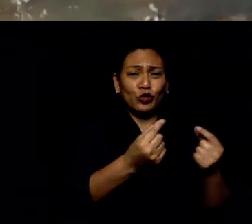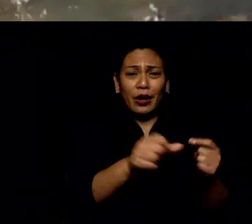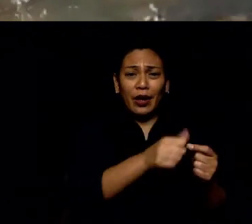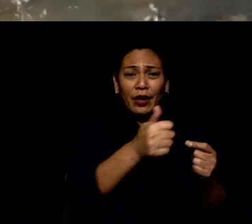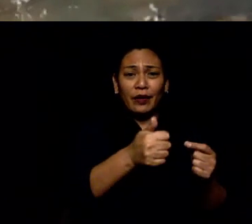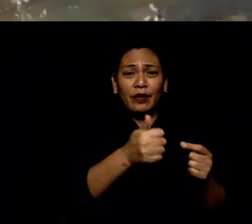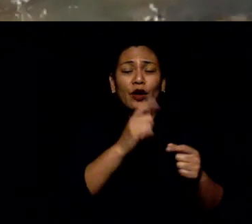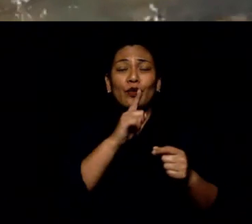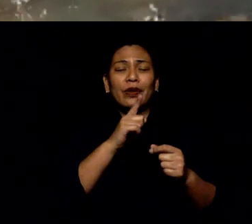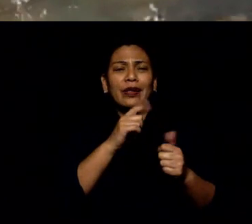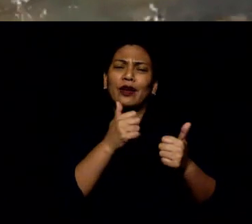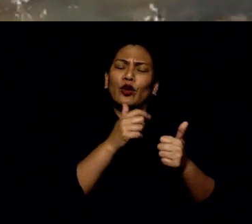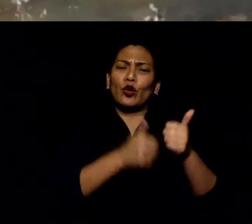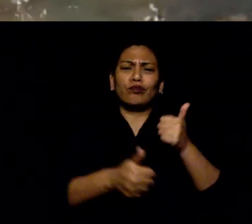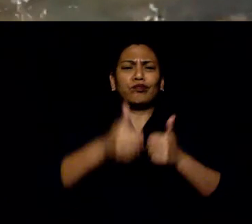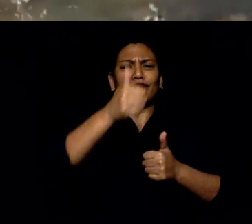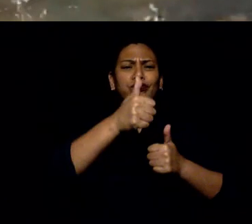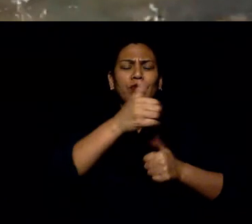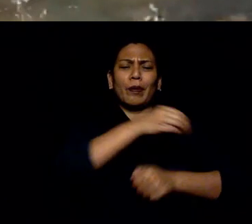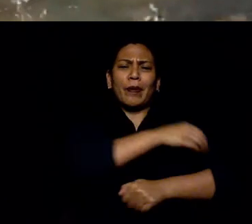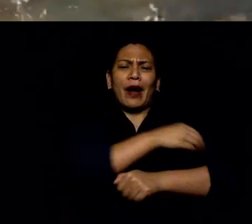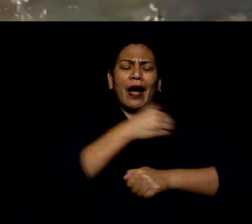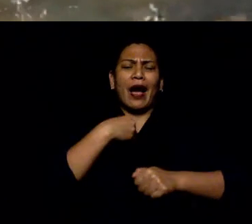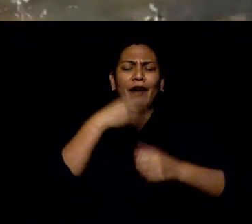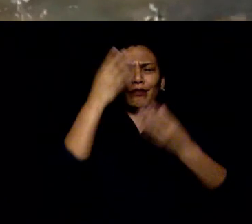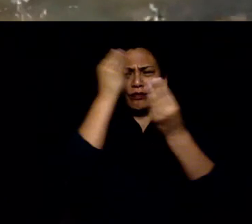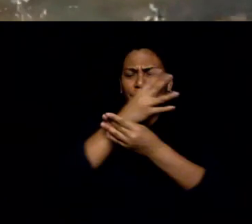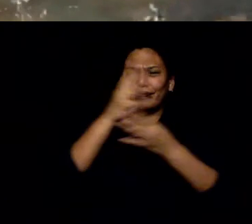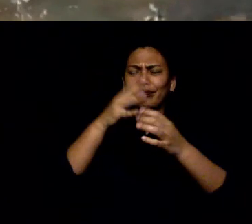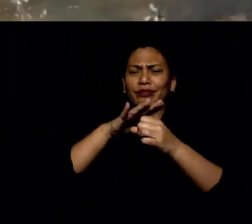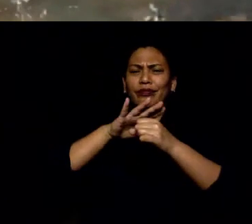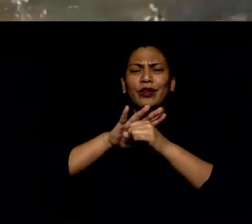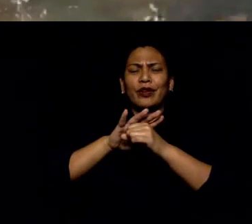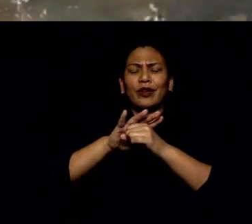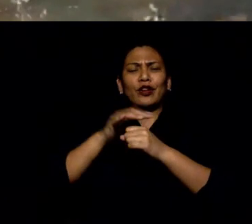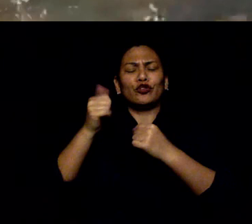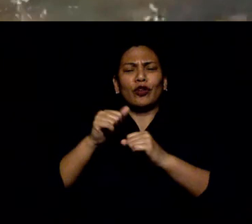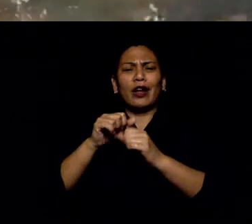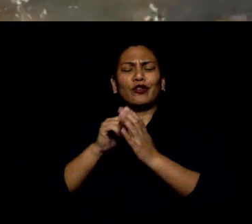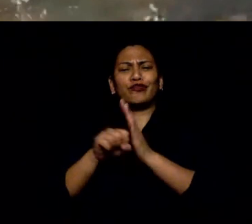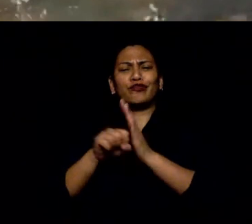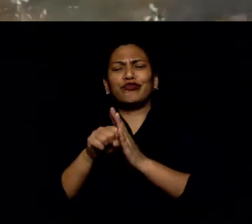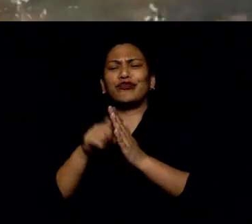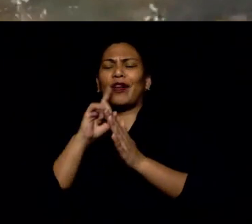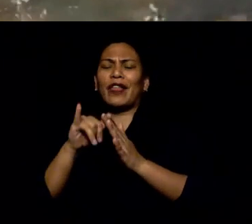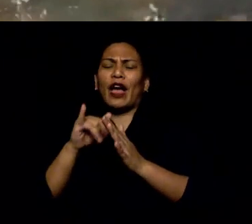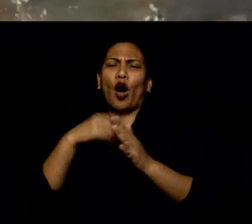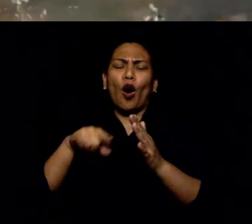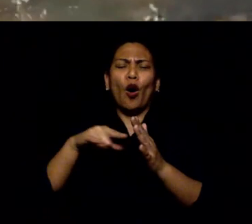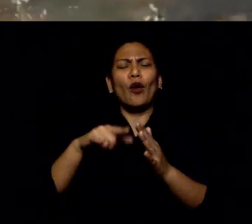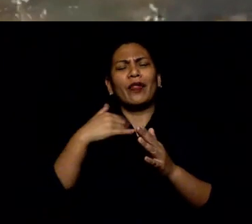us to believe that capitalism is the end all and be all over everything. And that's all we can do and it's never going to change.